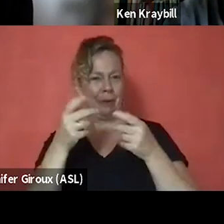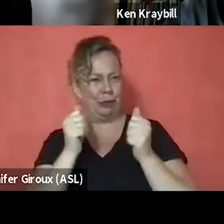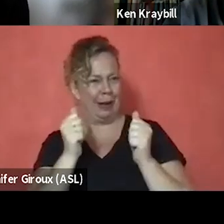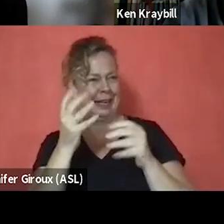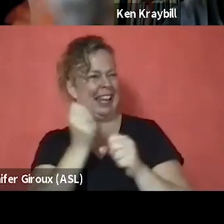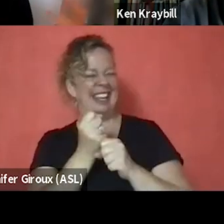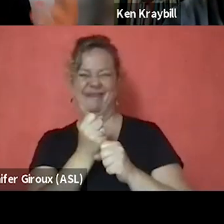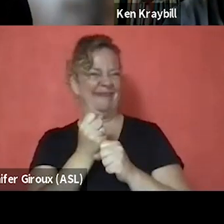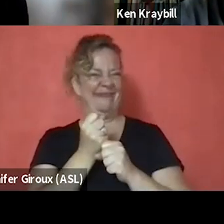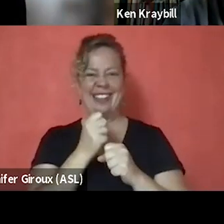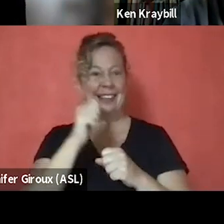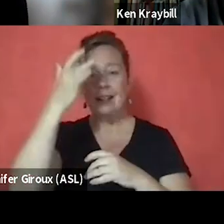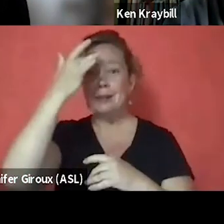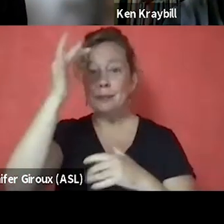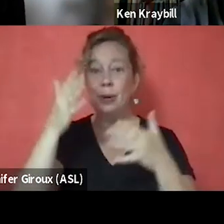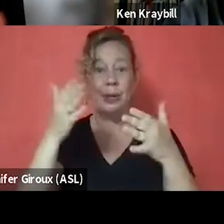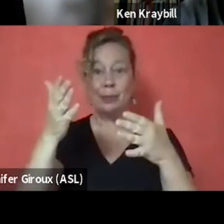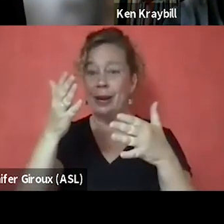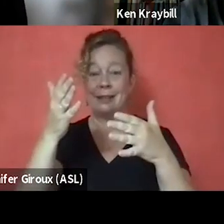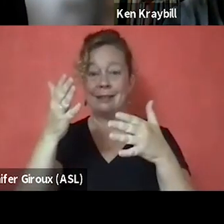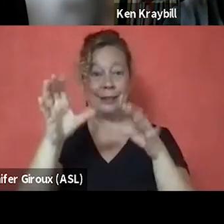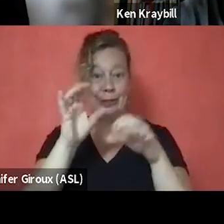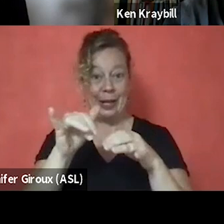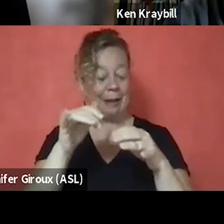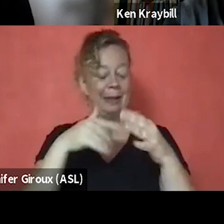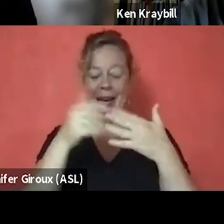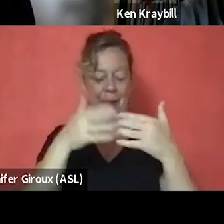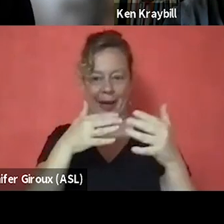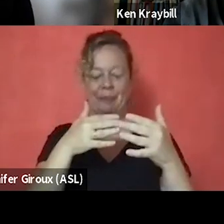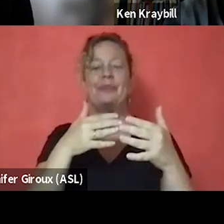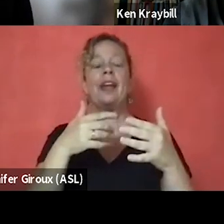probably not the smartest way to go at it. But in any event, I'm dressed in this suit